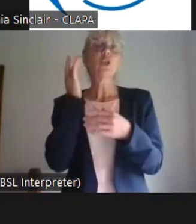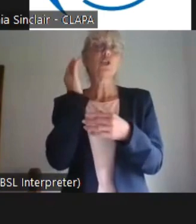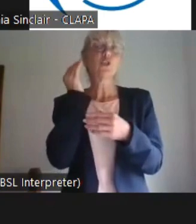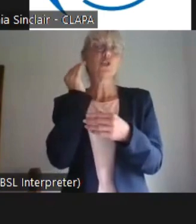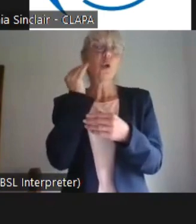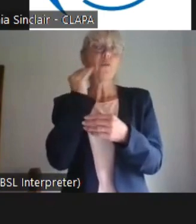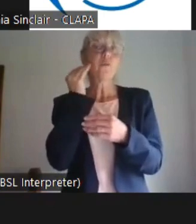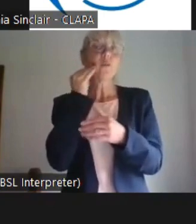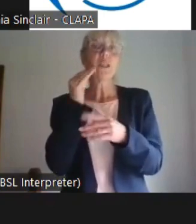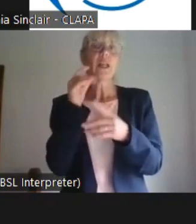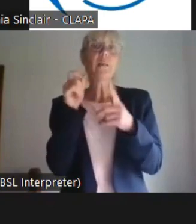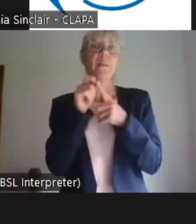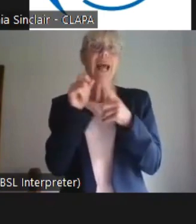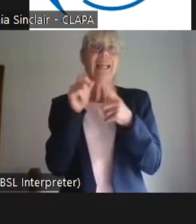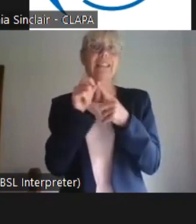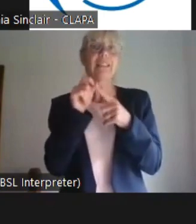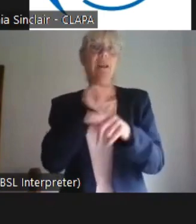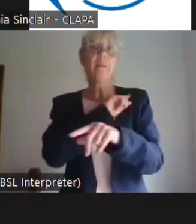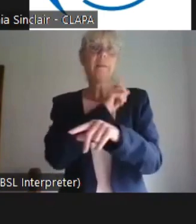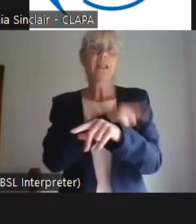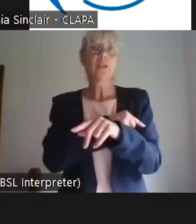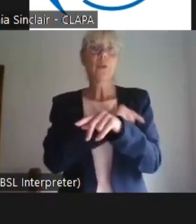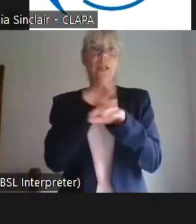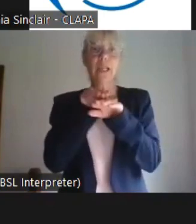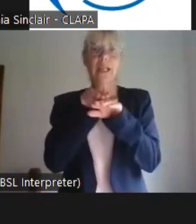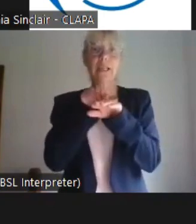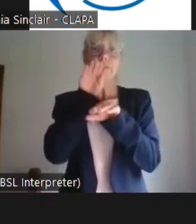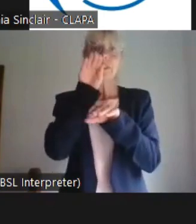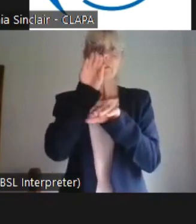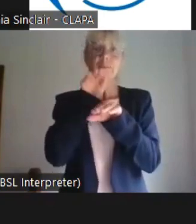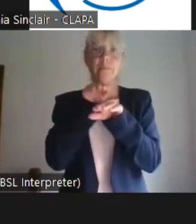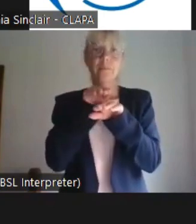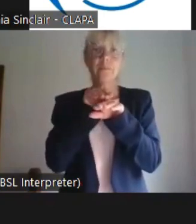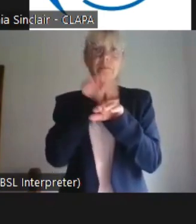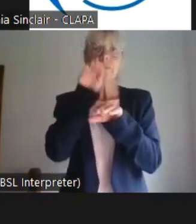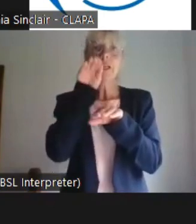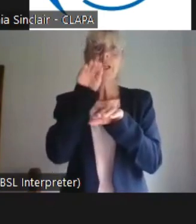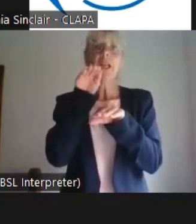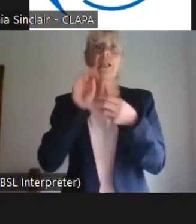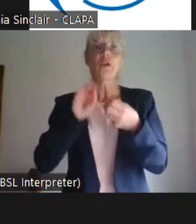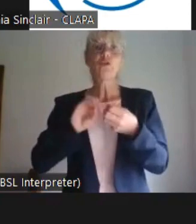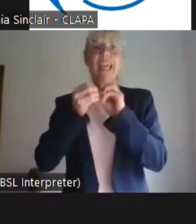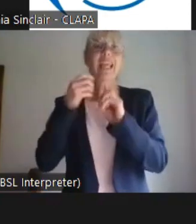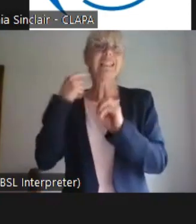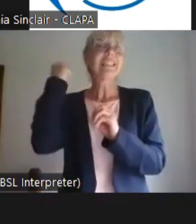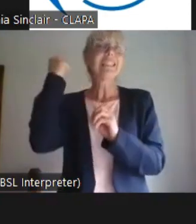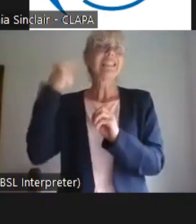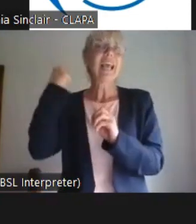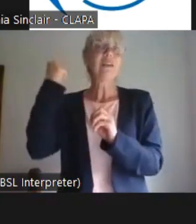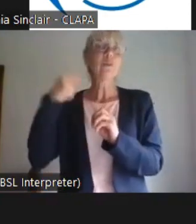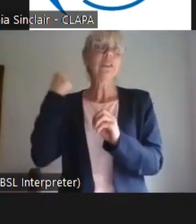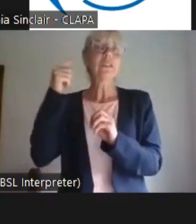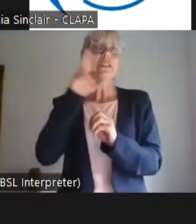and lowers down and enables us to create lots of the Sounds in speech so that our speech is clear